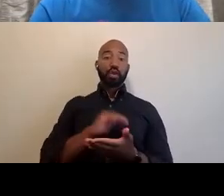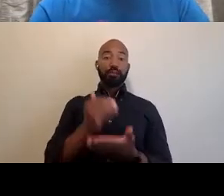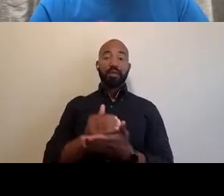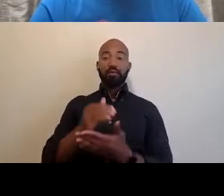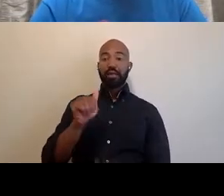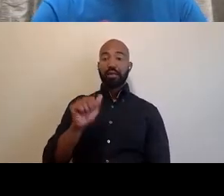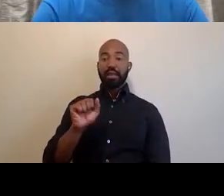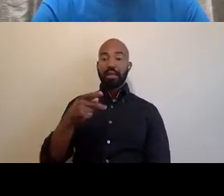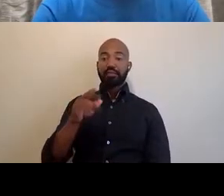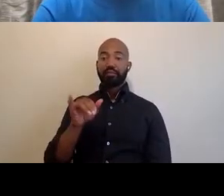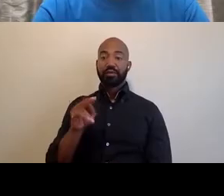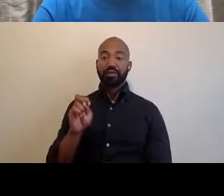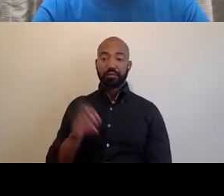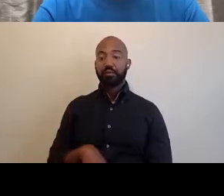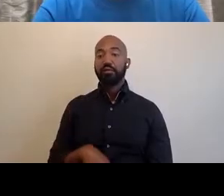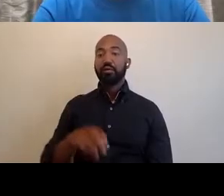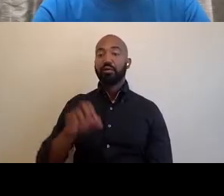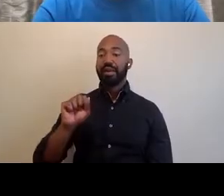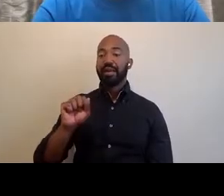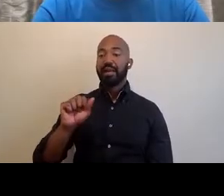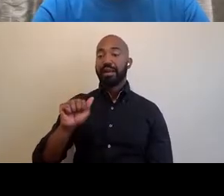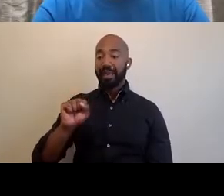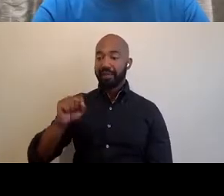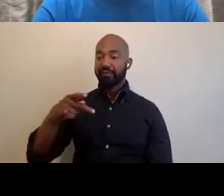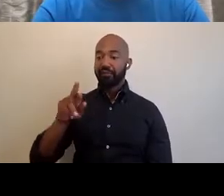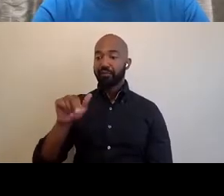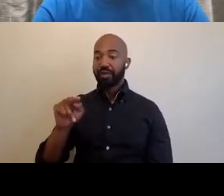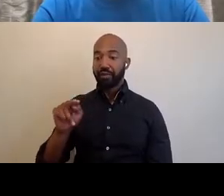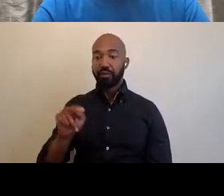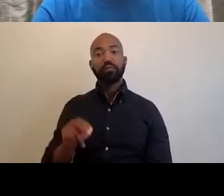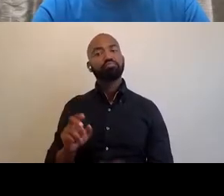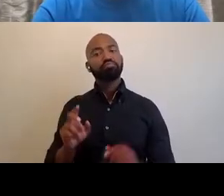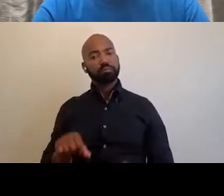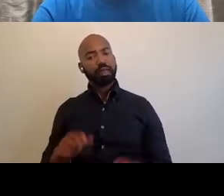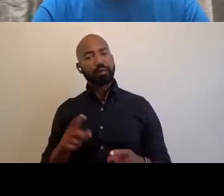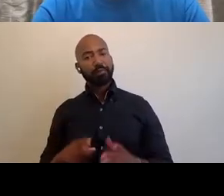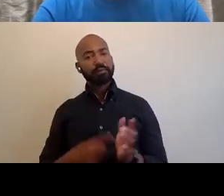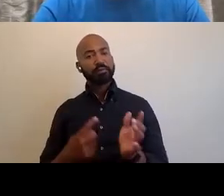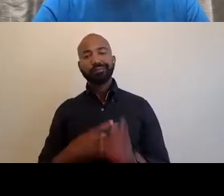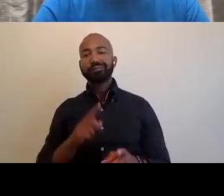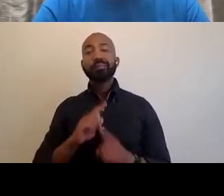In some cases people are prescribed aspirin. I've seen that, but the data doesn't support that